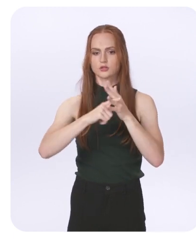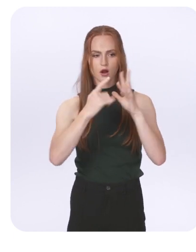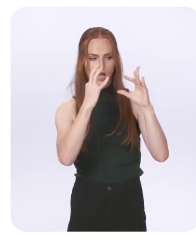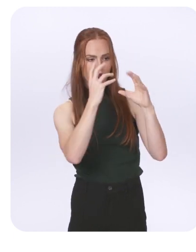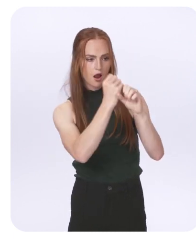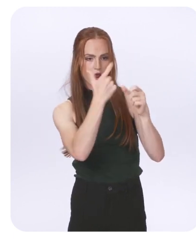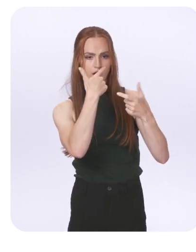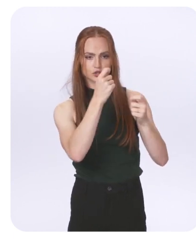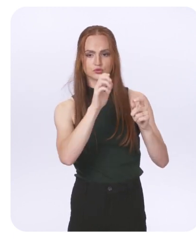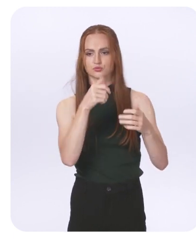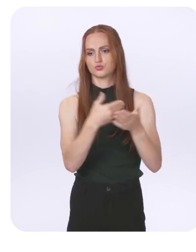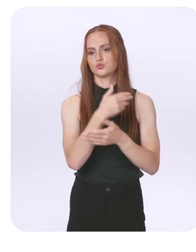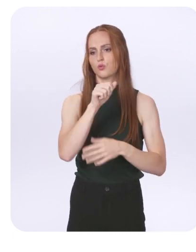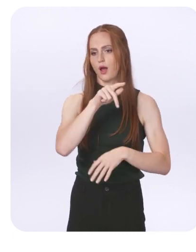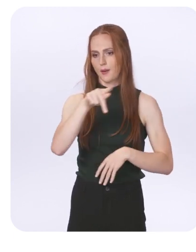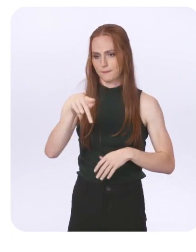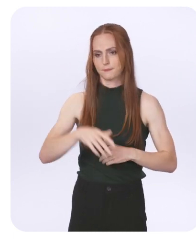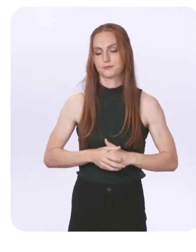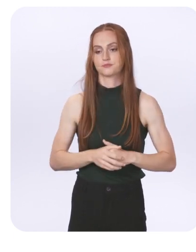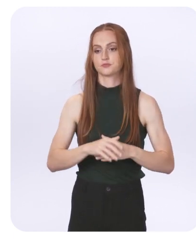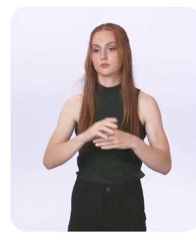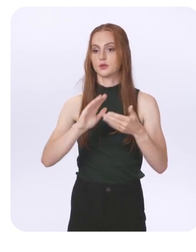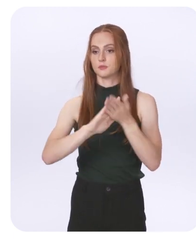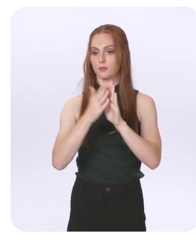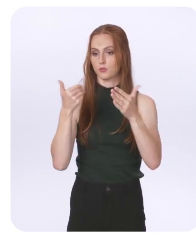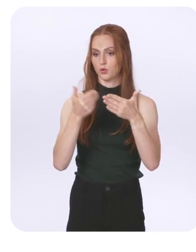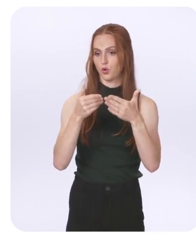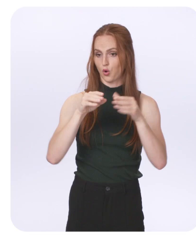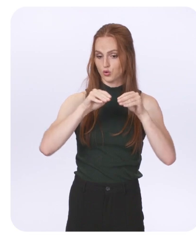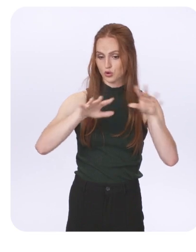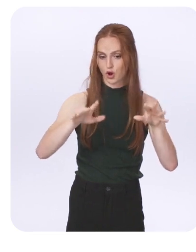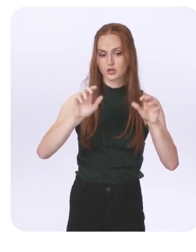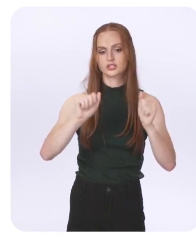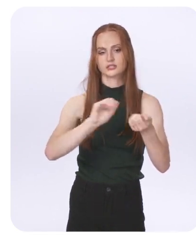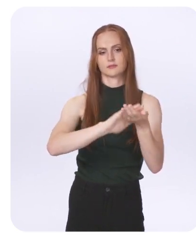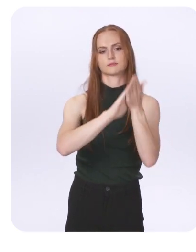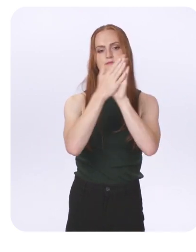So for now, pre-launch listings is only available to apps launching to the store.